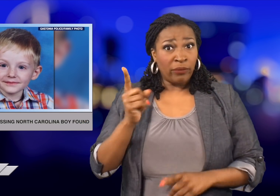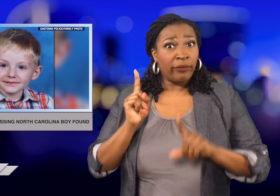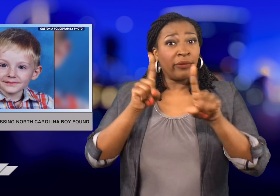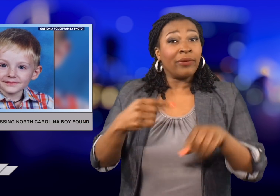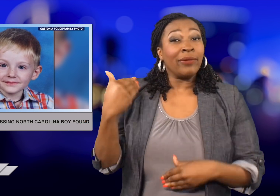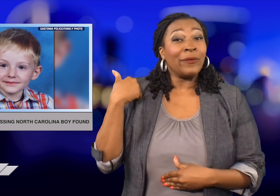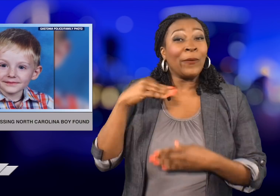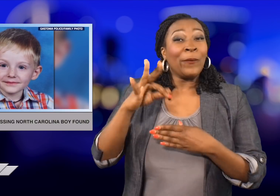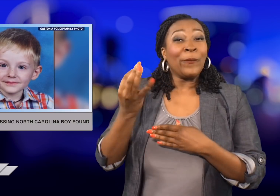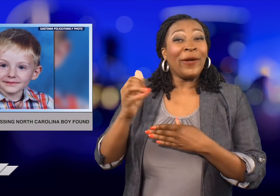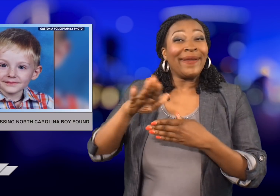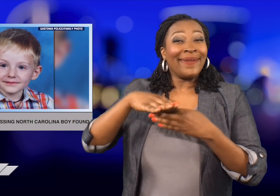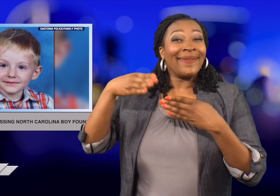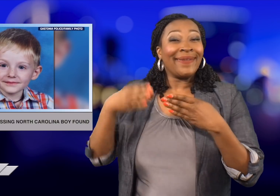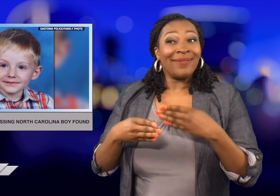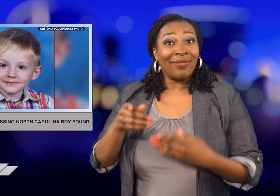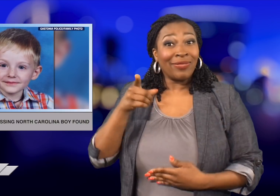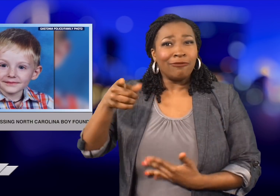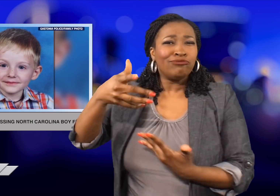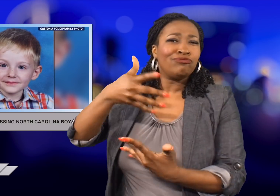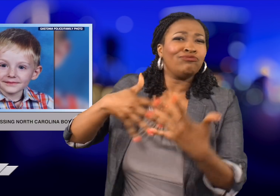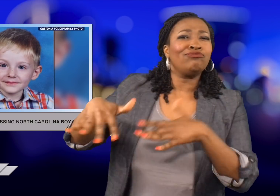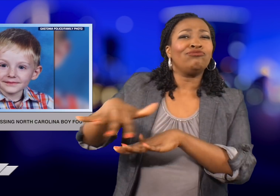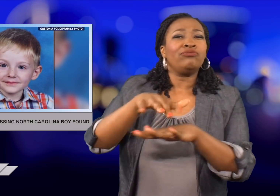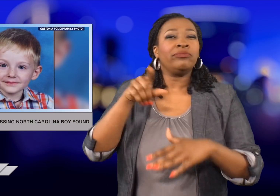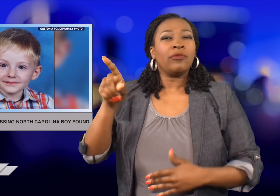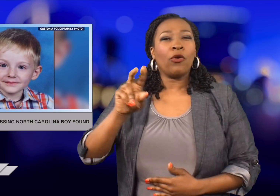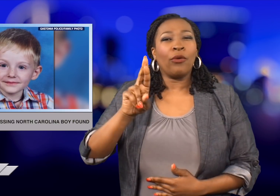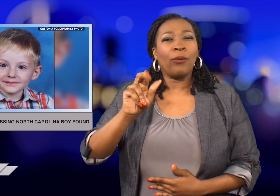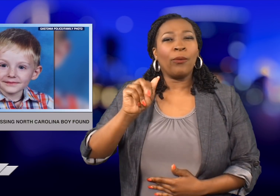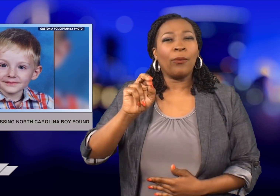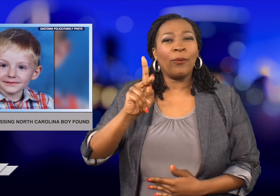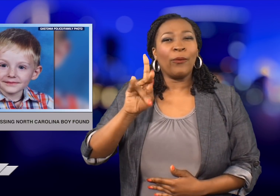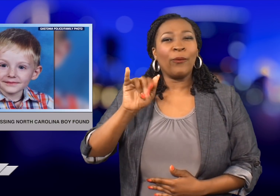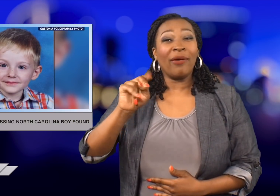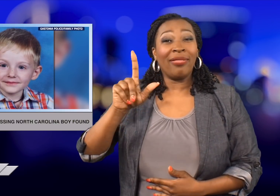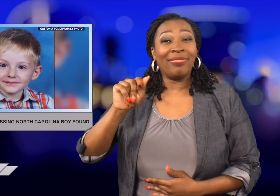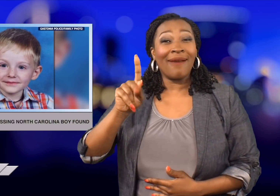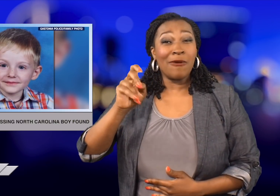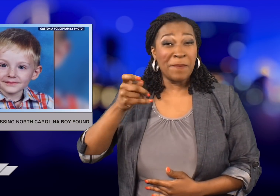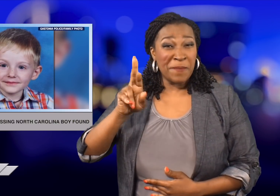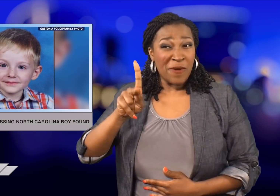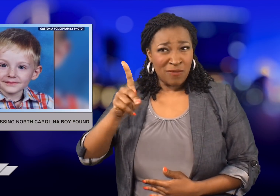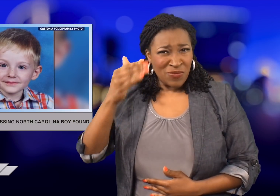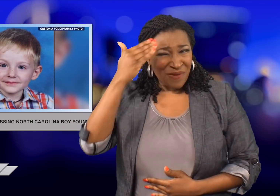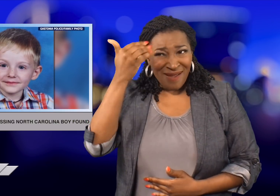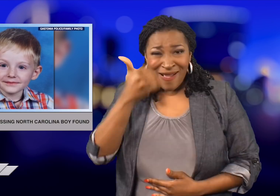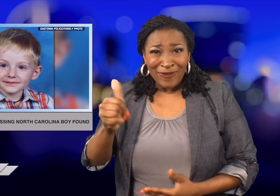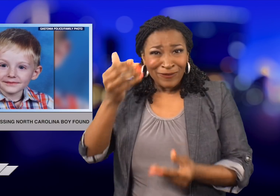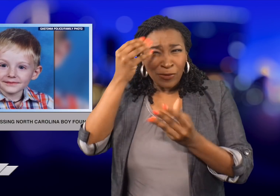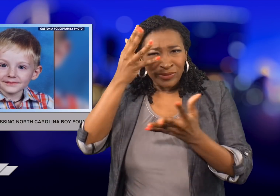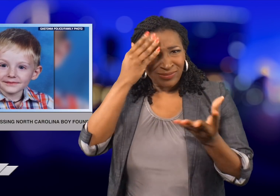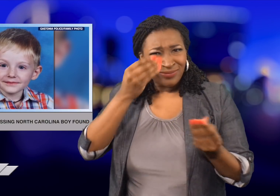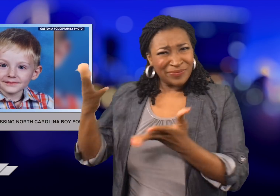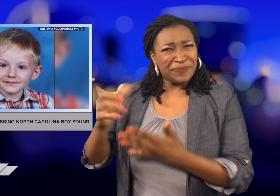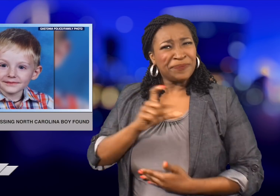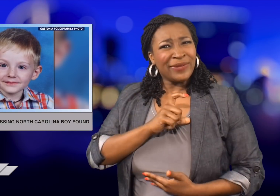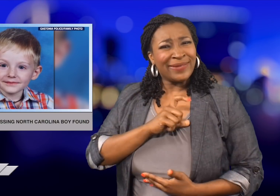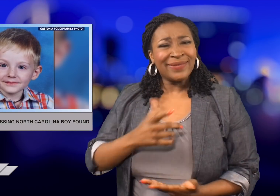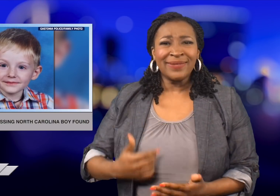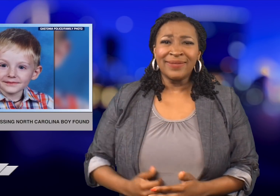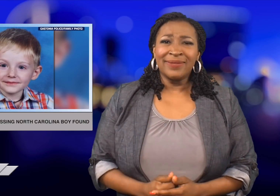who was at Rankin Lake Park last weekend to come forward with any information.